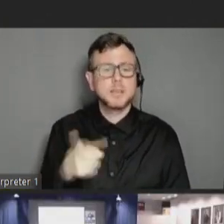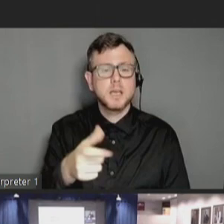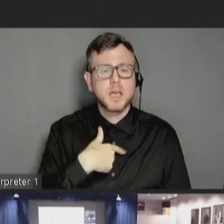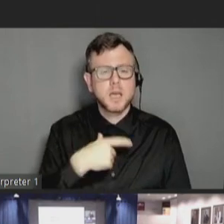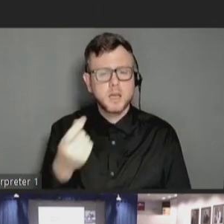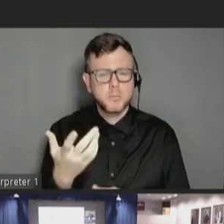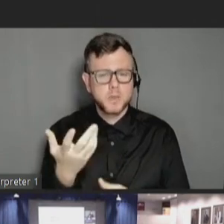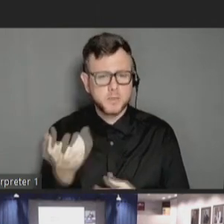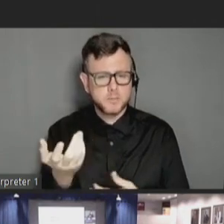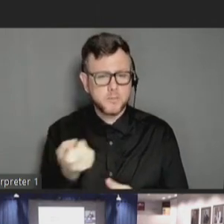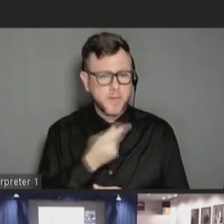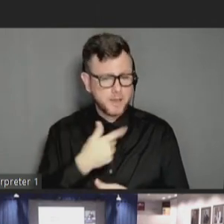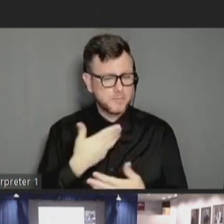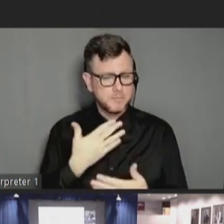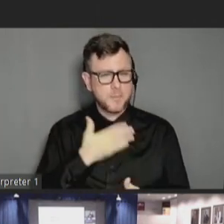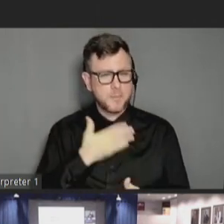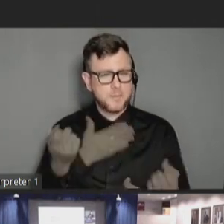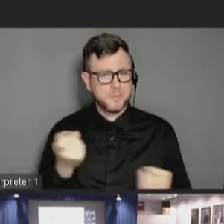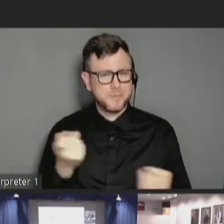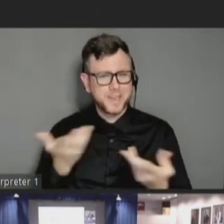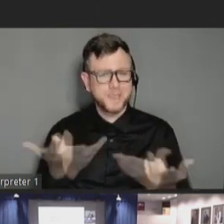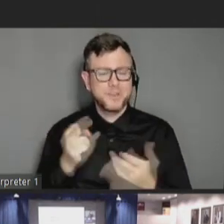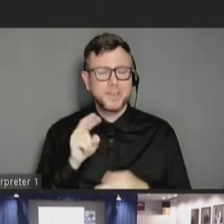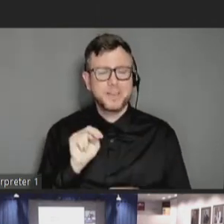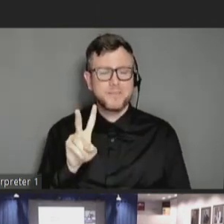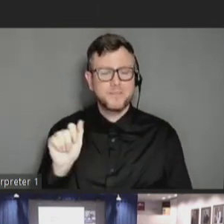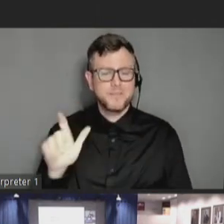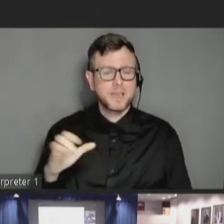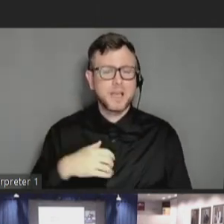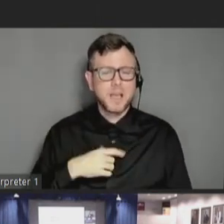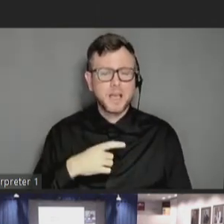NVAC and being involved with NVAC again. I'm representing the American Pharmacist